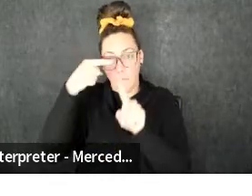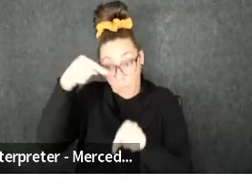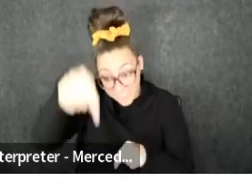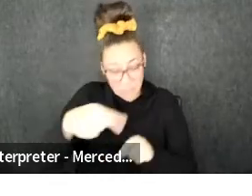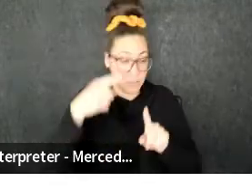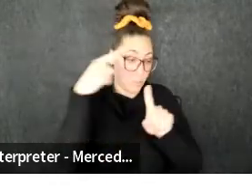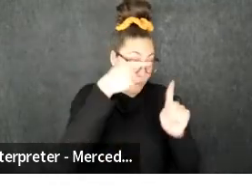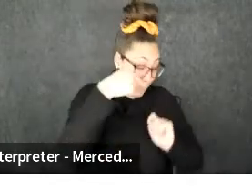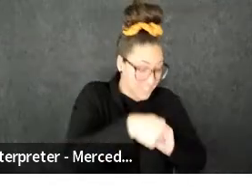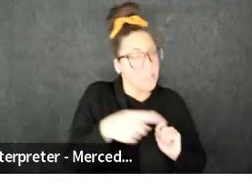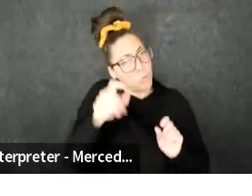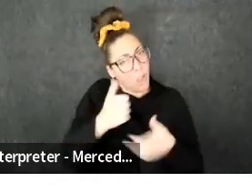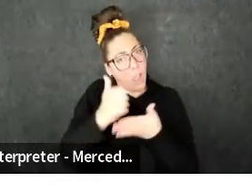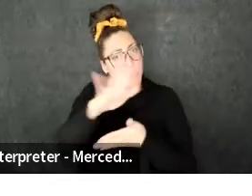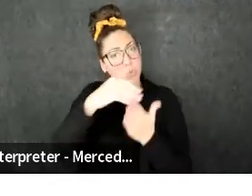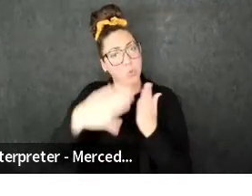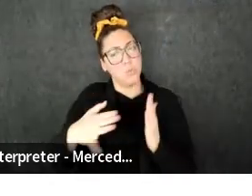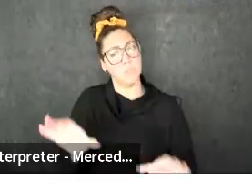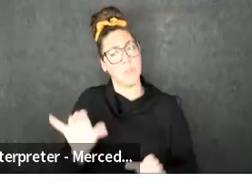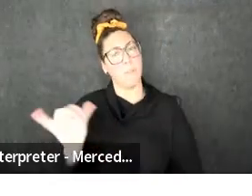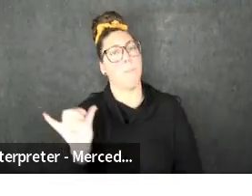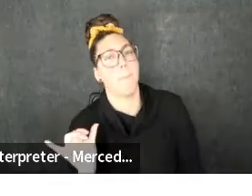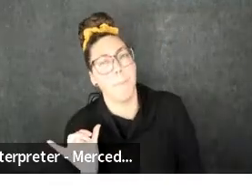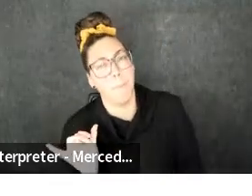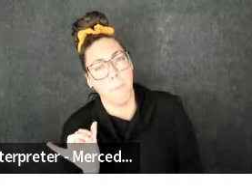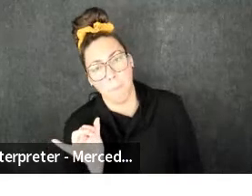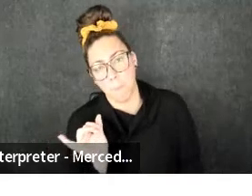or if they are having meeting goals in other areas as well.